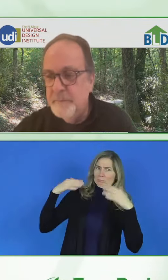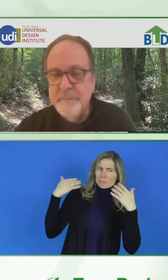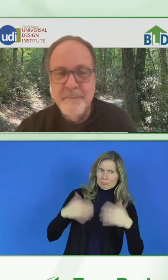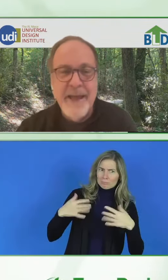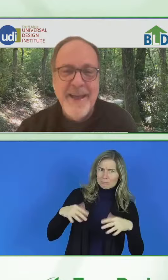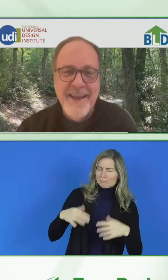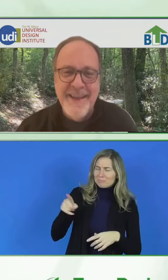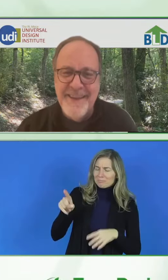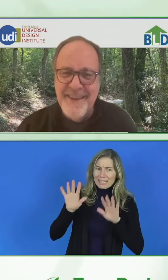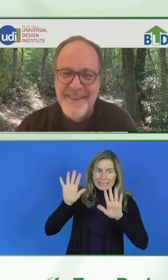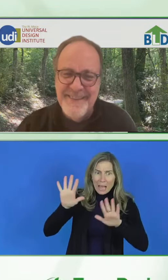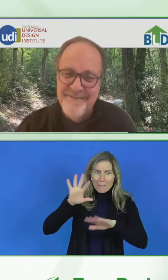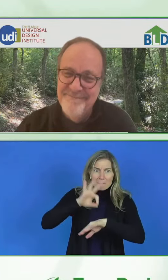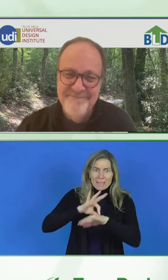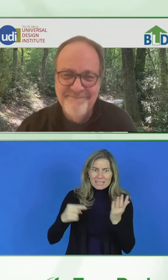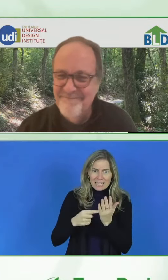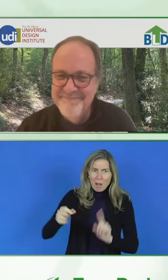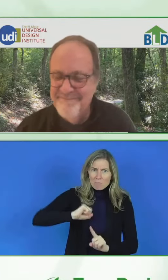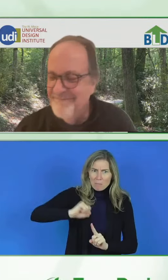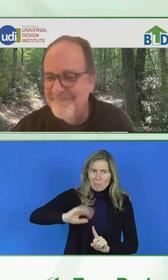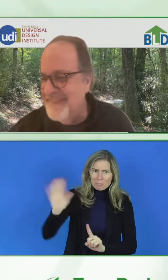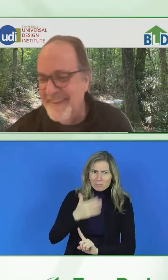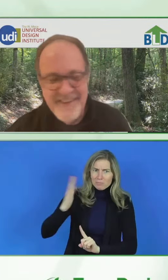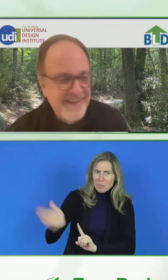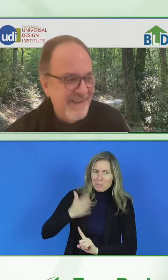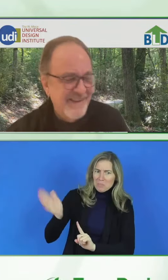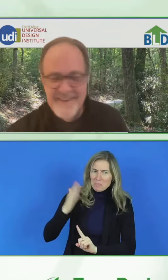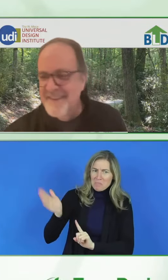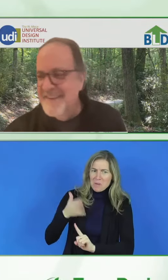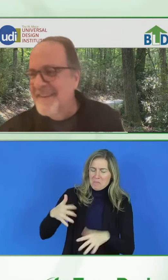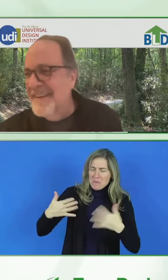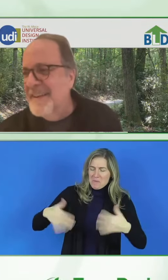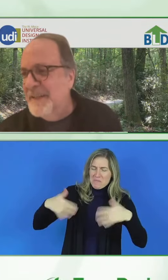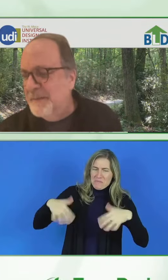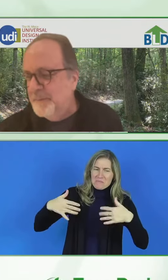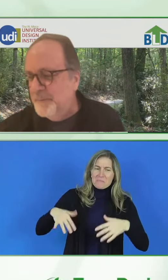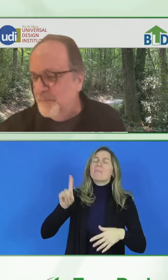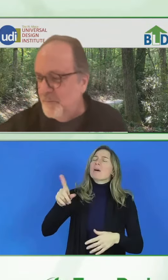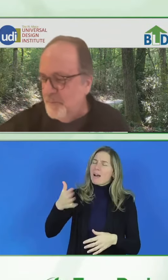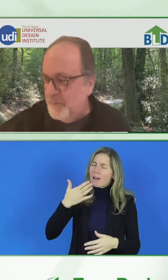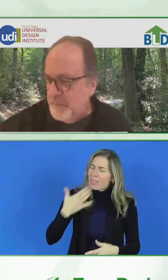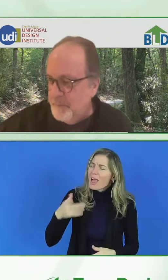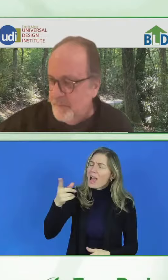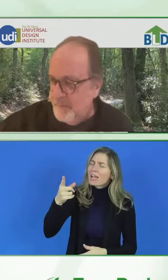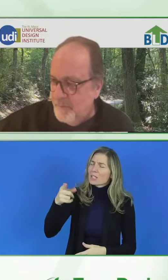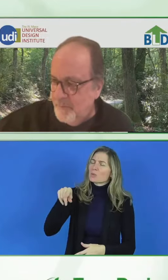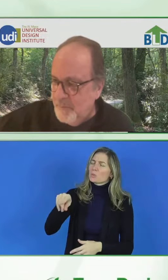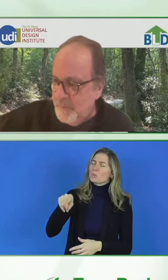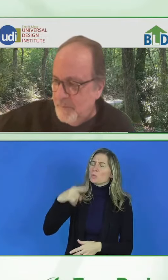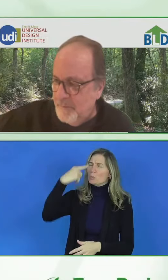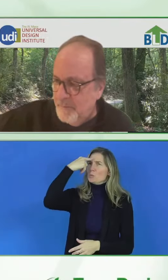So thank you for raising that issue. Let's move on then quickly to our second speaker.